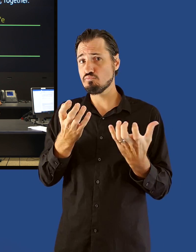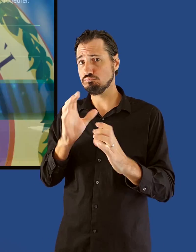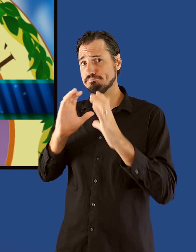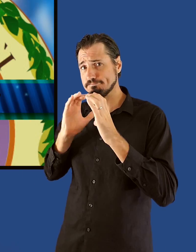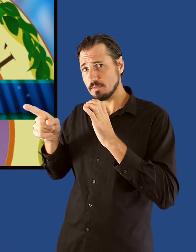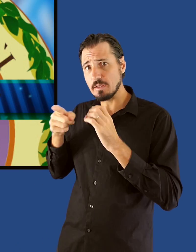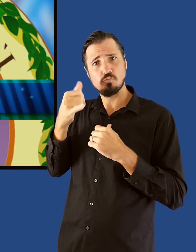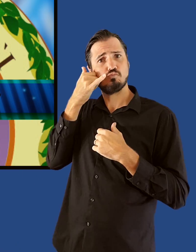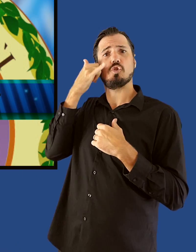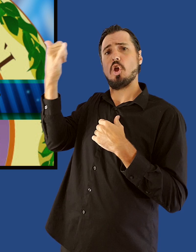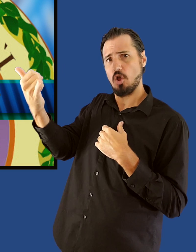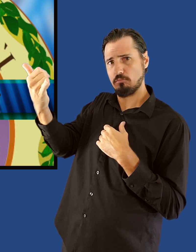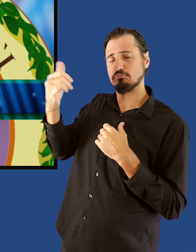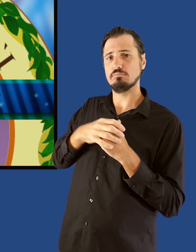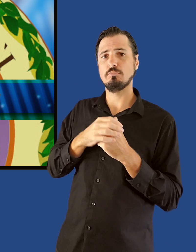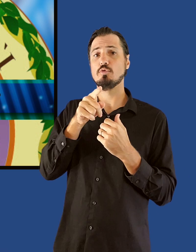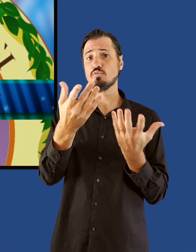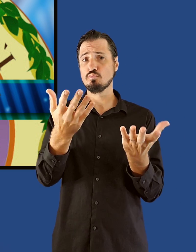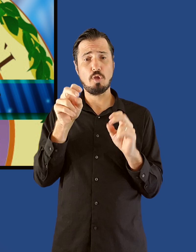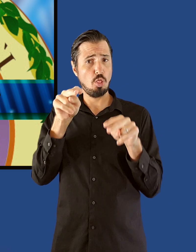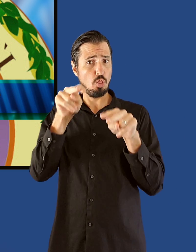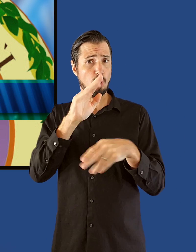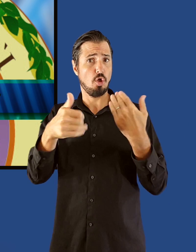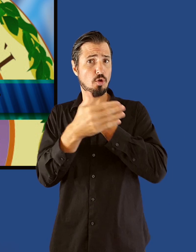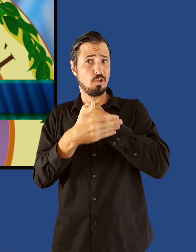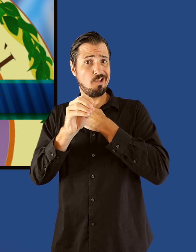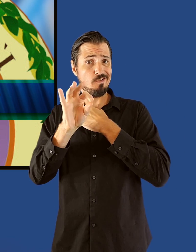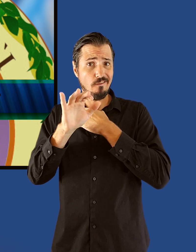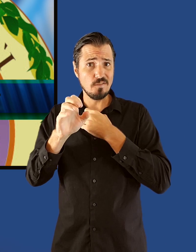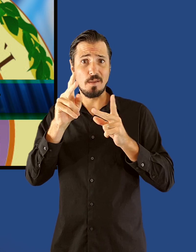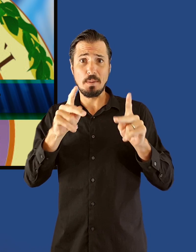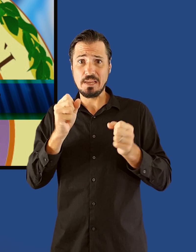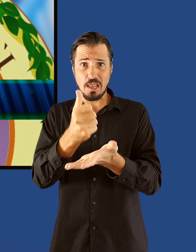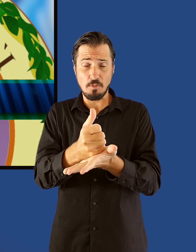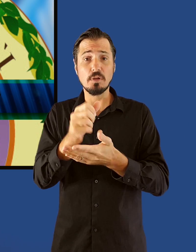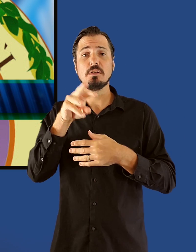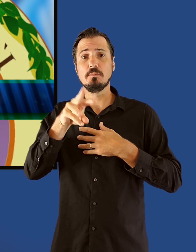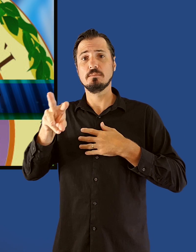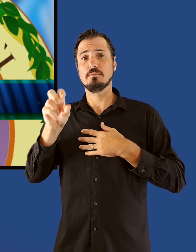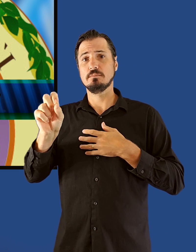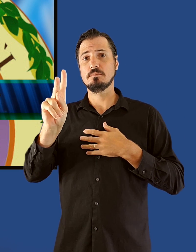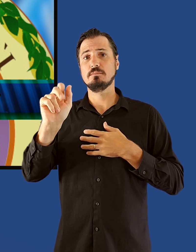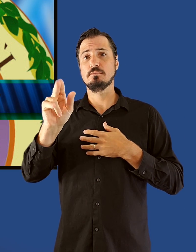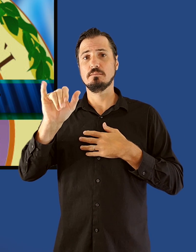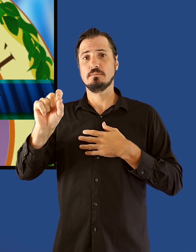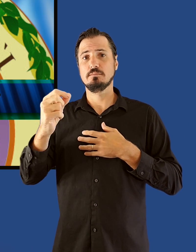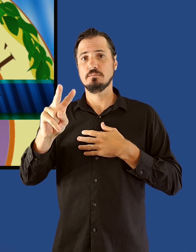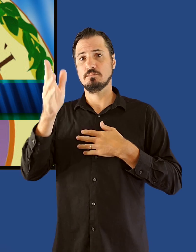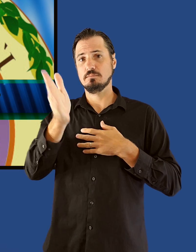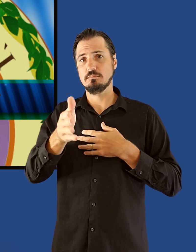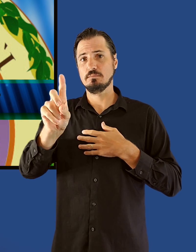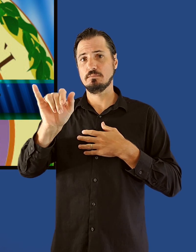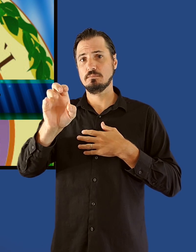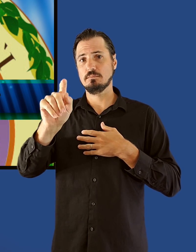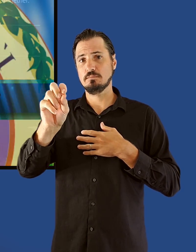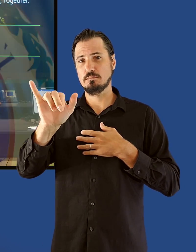To view a directory of all county offices, please visit www.kauai.gov/directory.